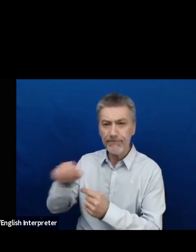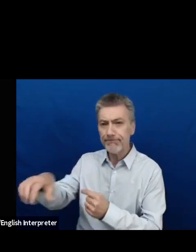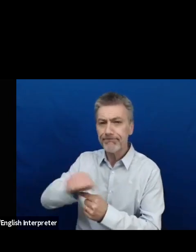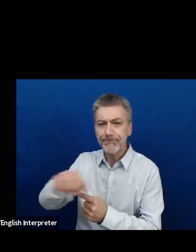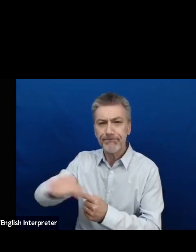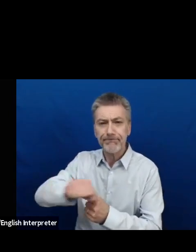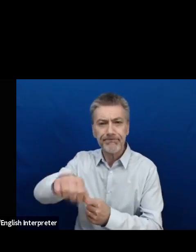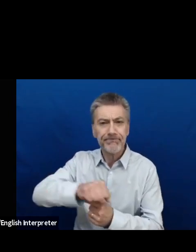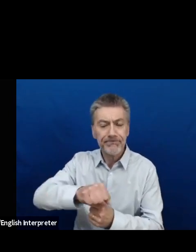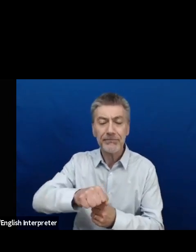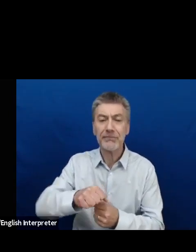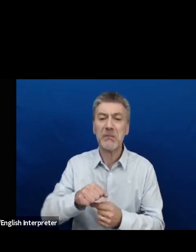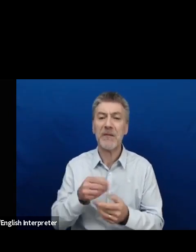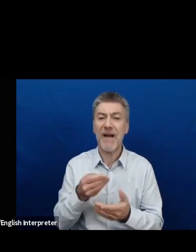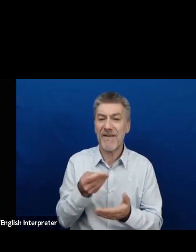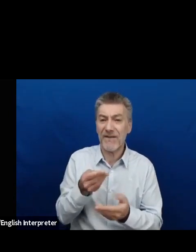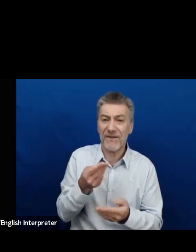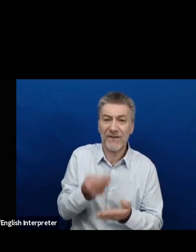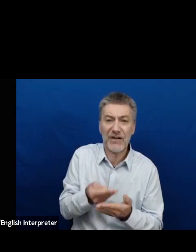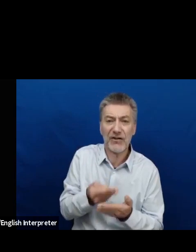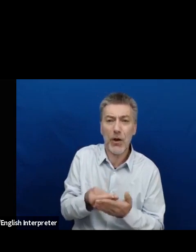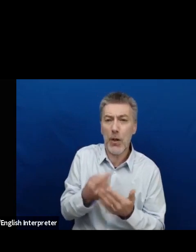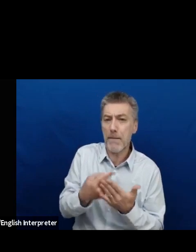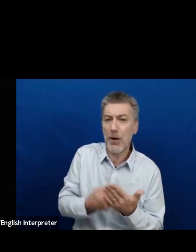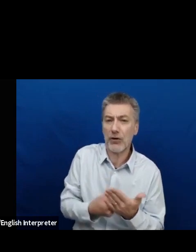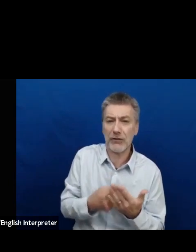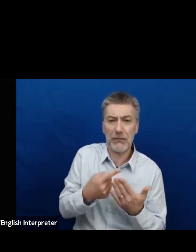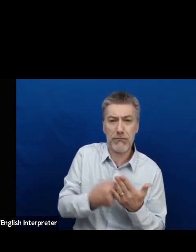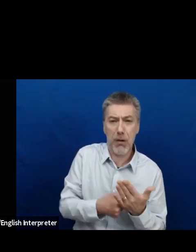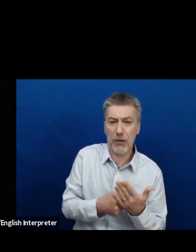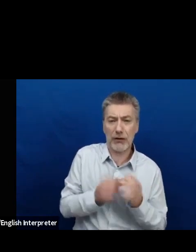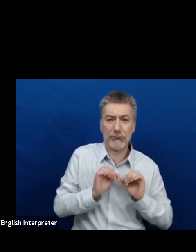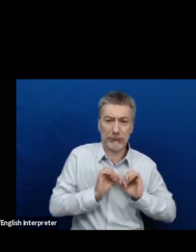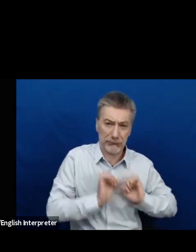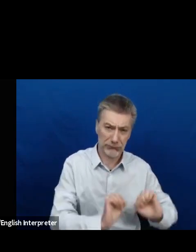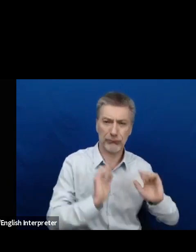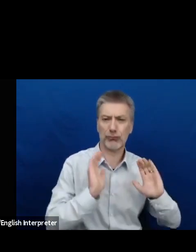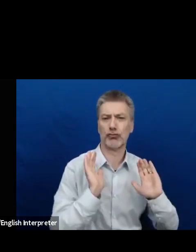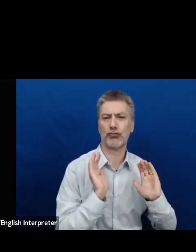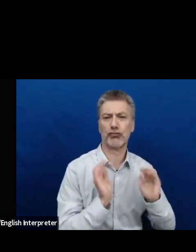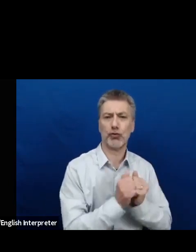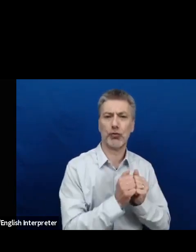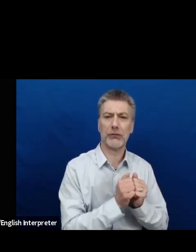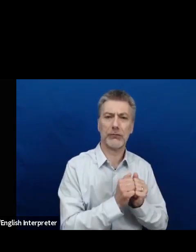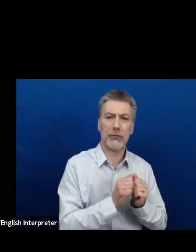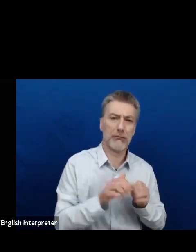were required to subore dnt their economies. In